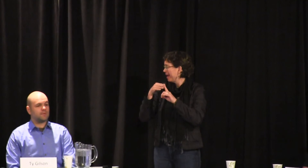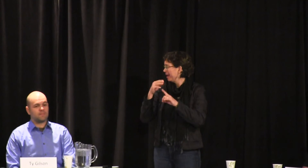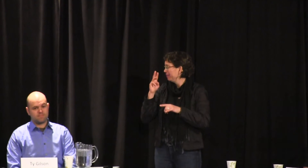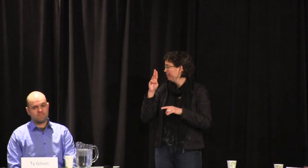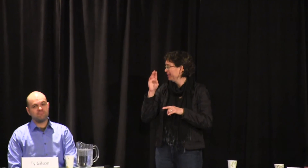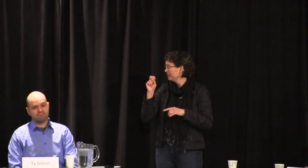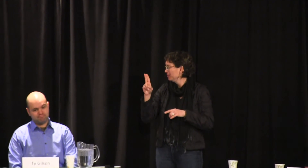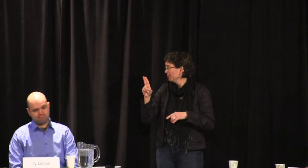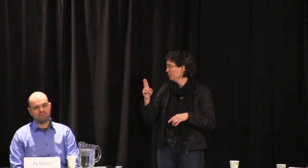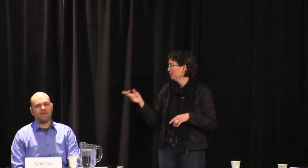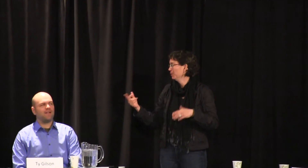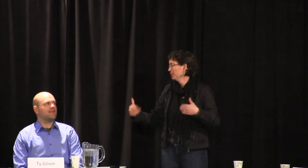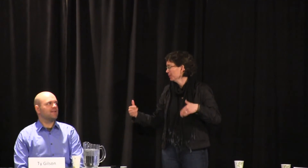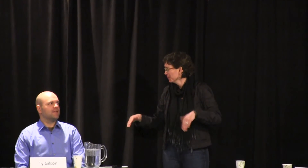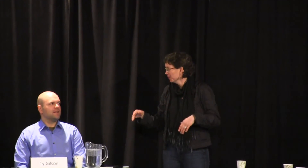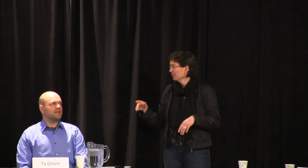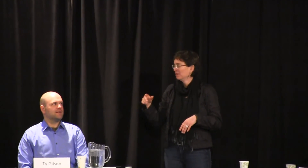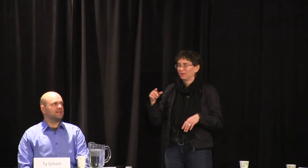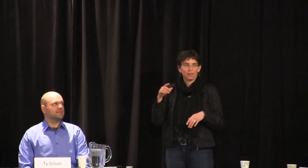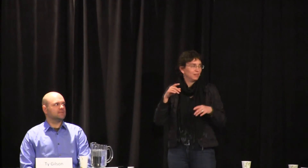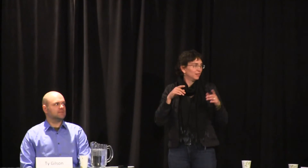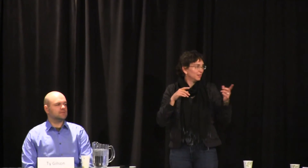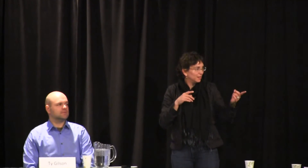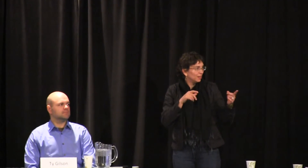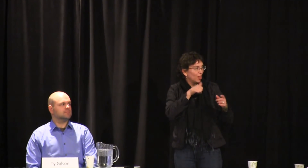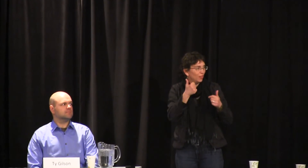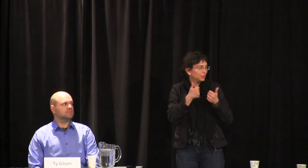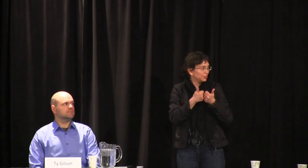for the first two weeks in your senior year at Bemidji State.